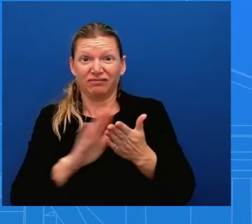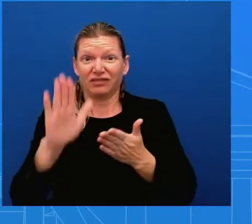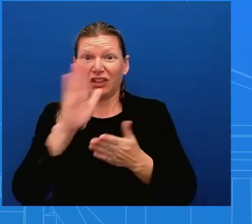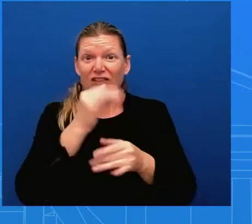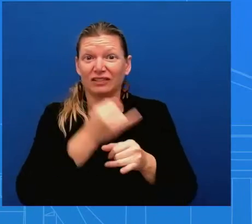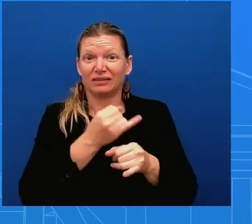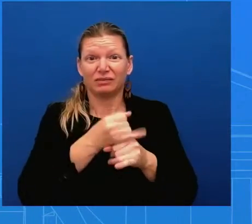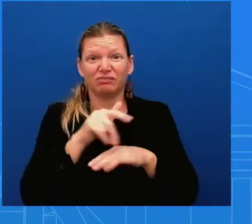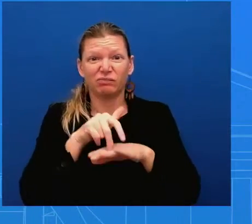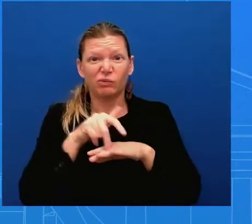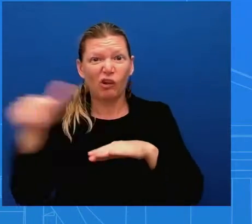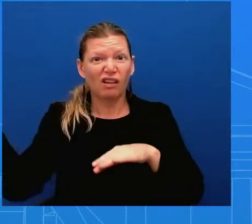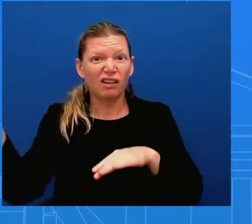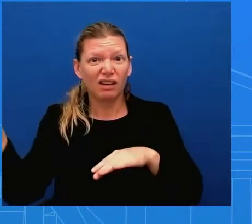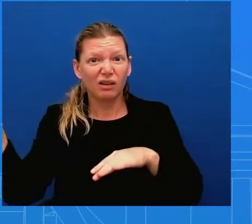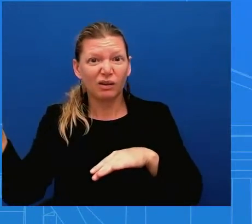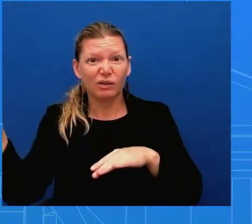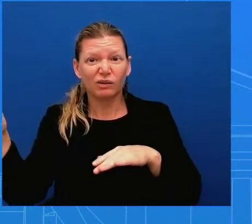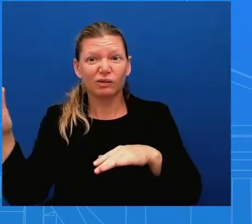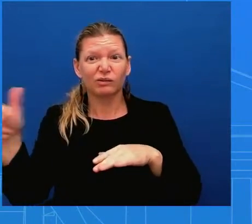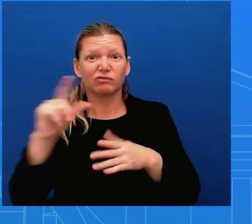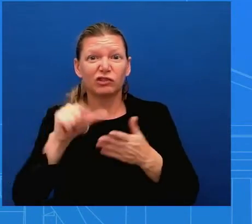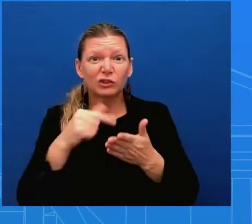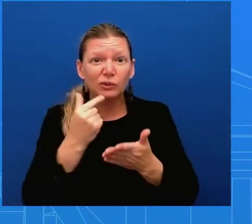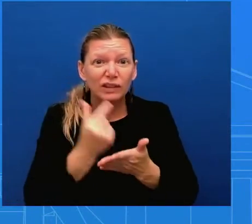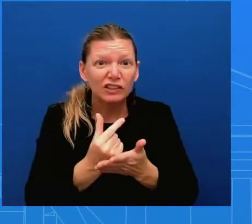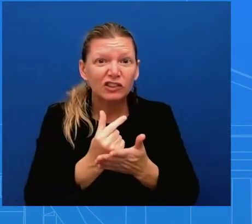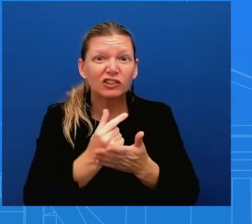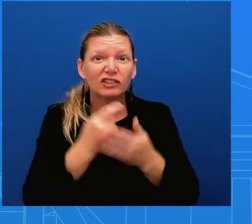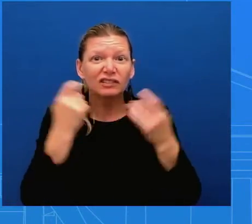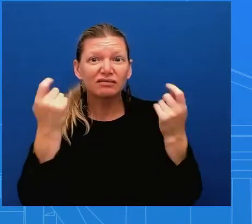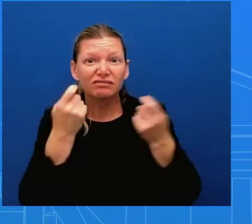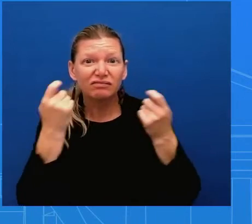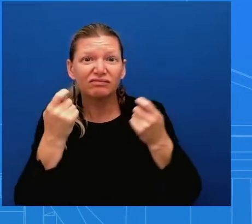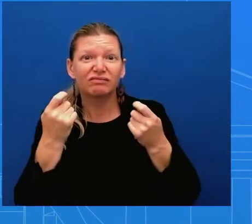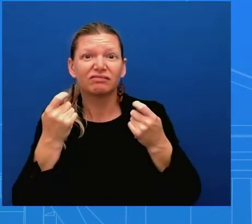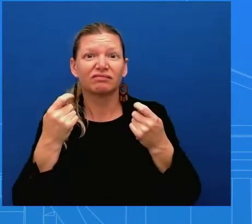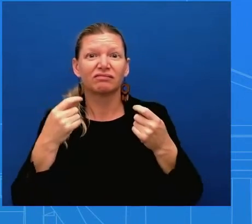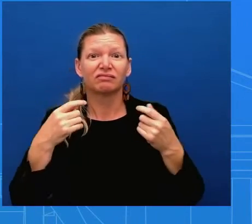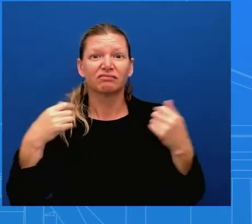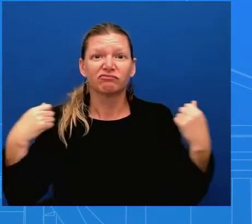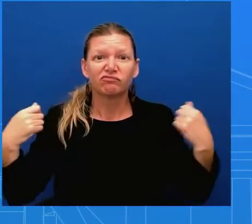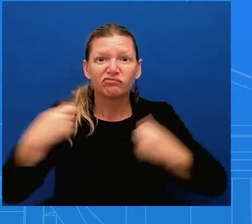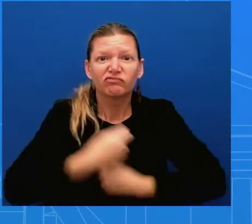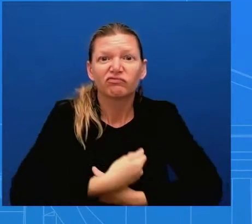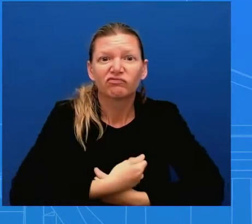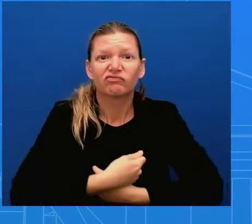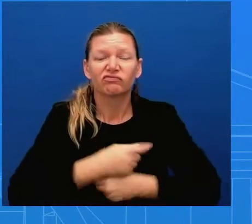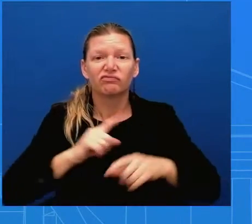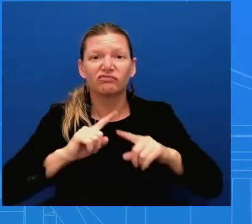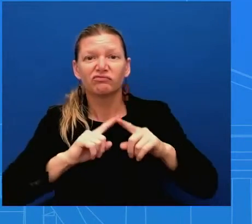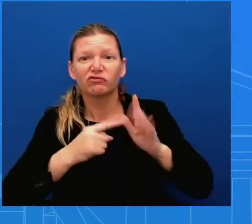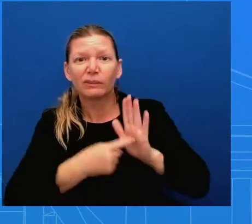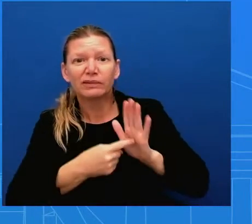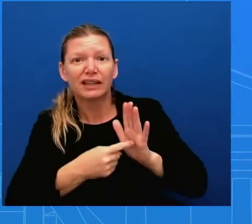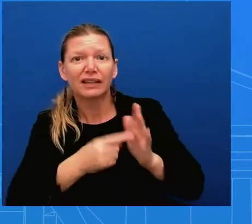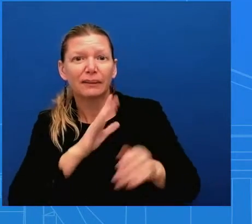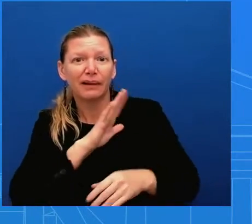Is this message important to get out for these upcoming commencement addresses that the President is delivering? Mr. Sullivan: The President called